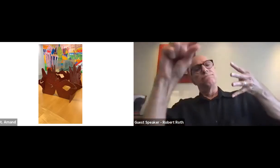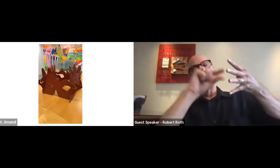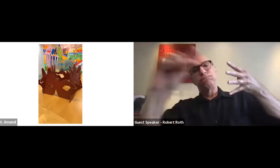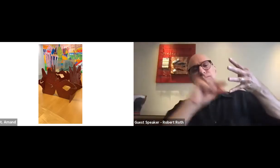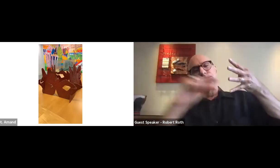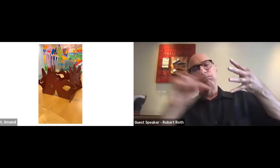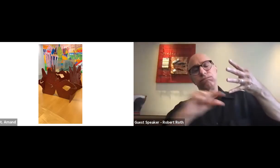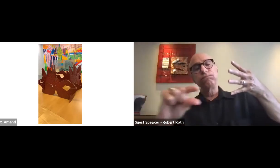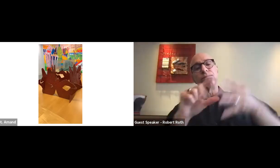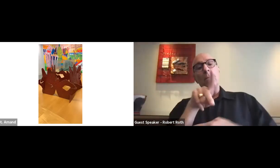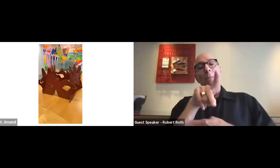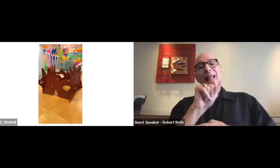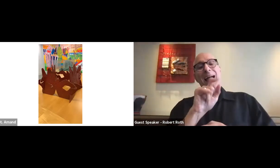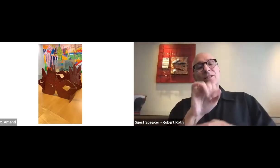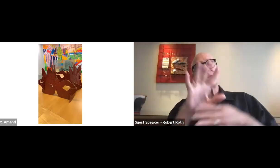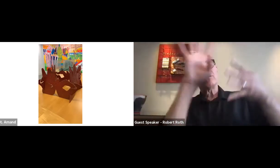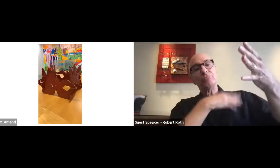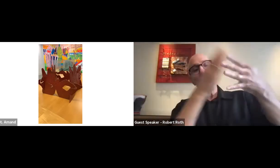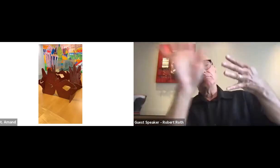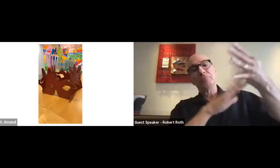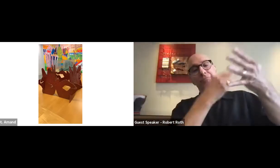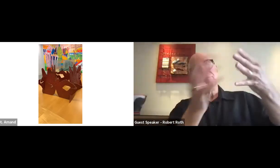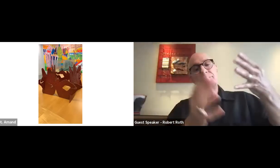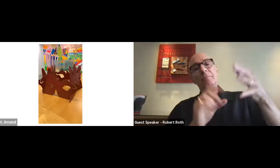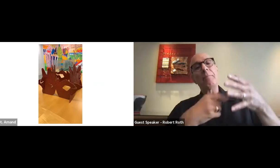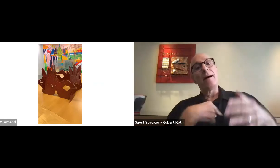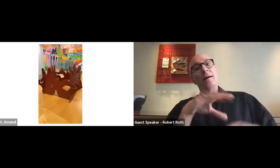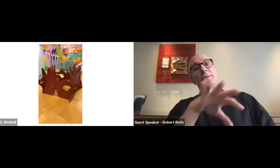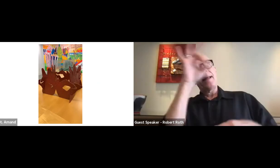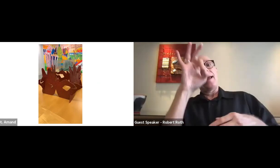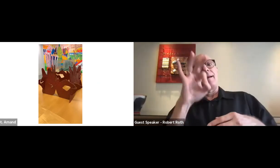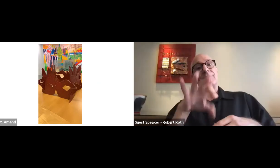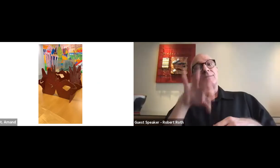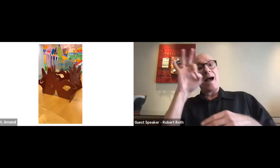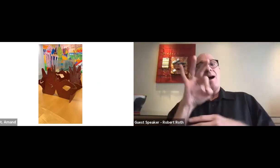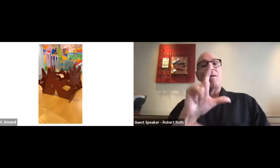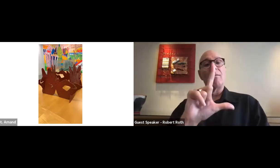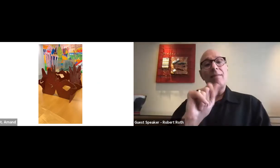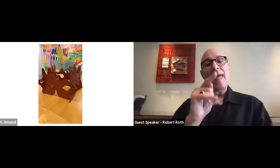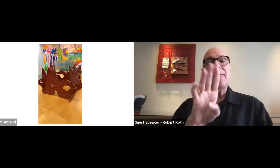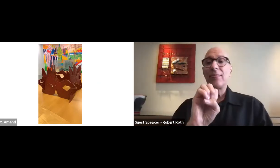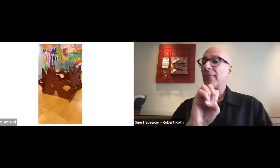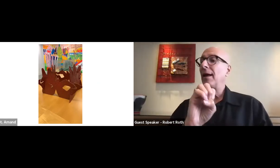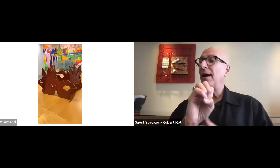that was used in old homes. On the inside, they would cover the wooden lath,